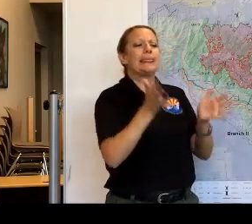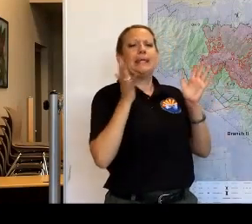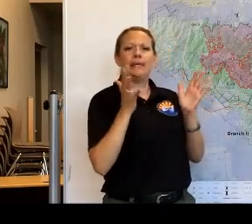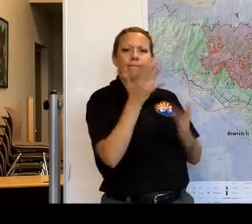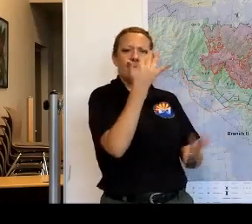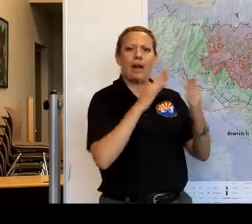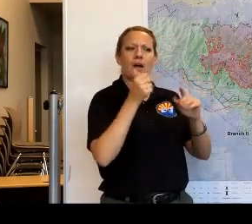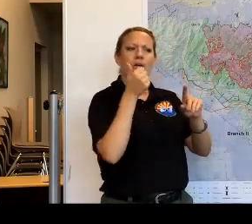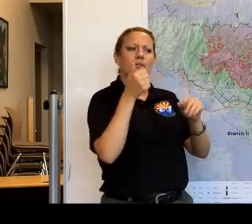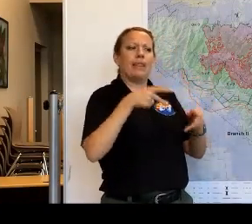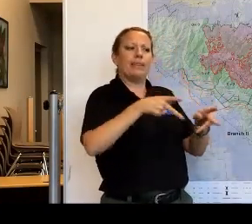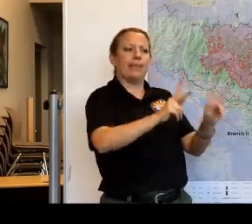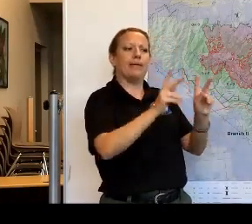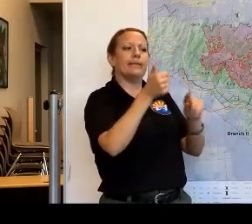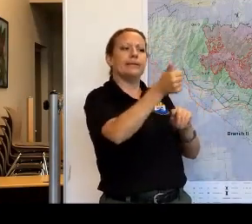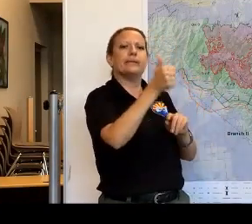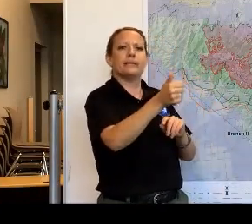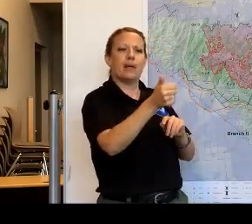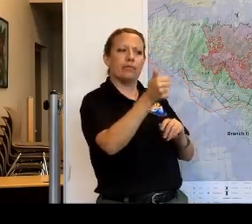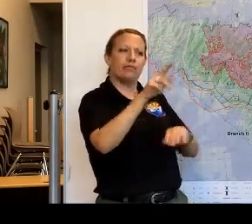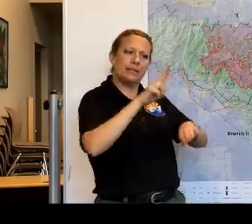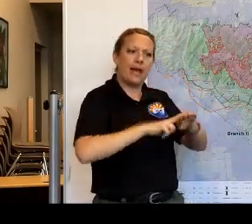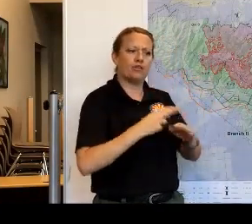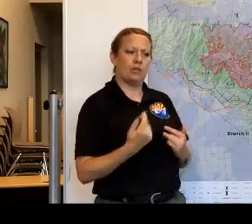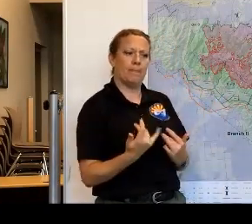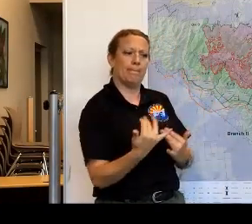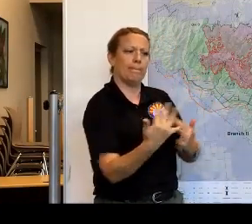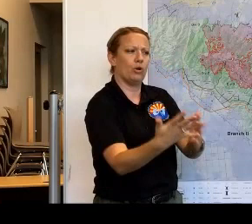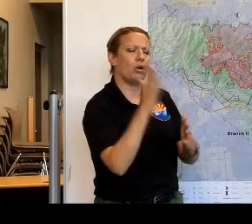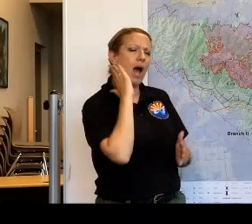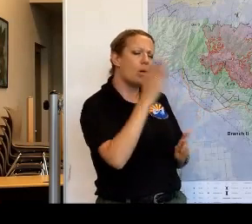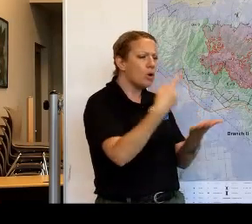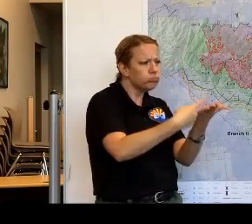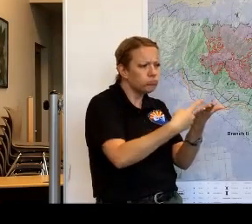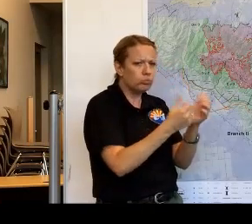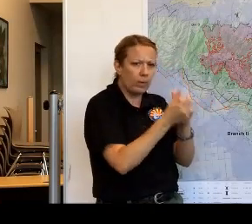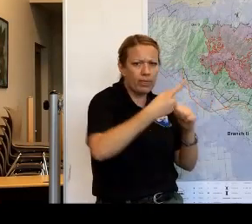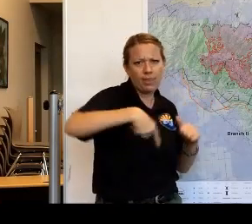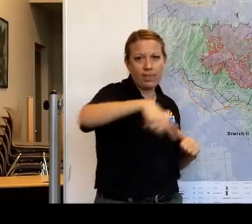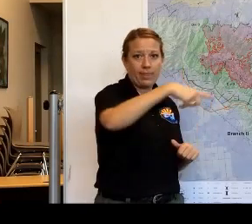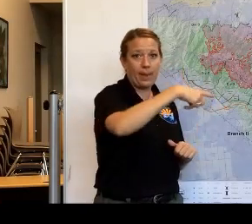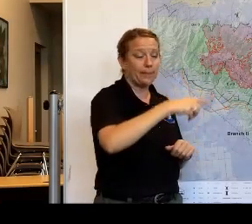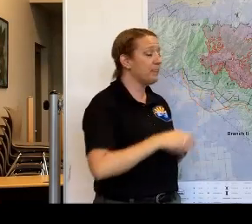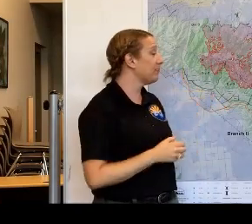work. Maybe we can talk a little specifically about this Frye Fire now